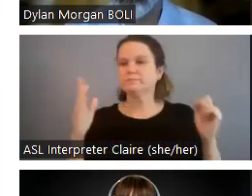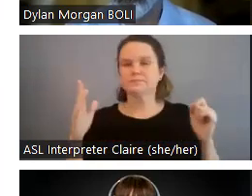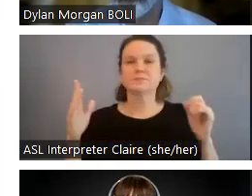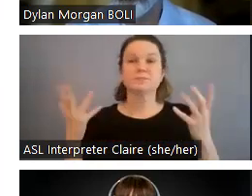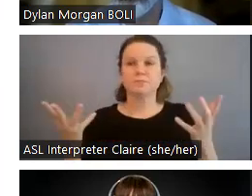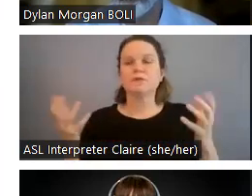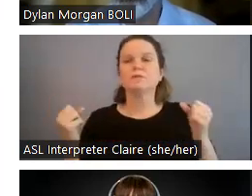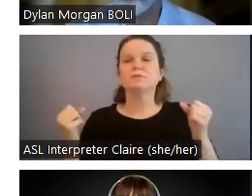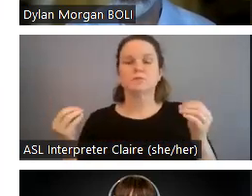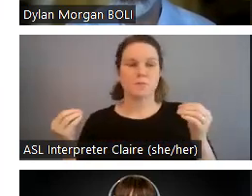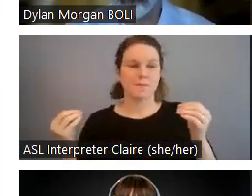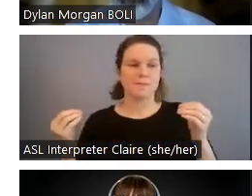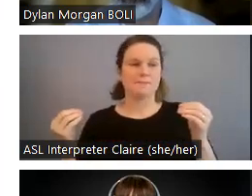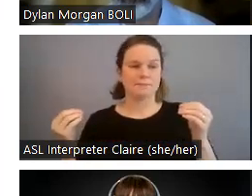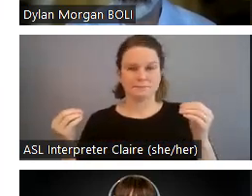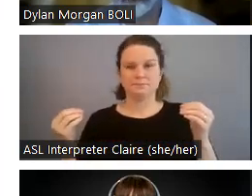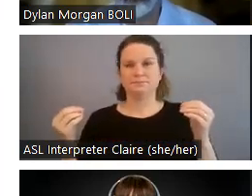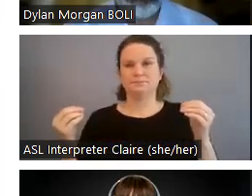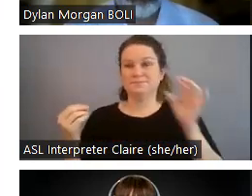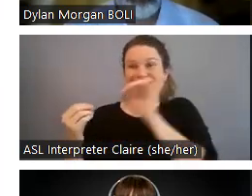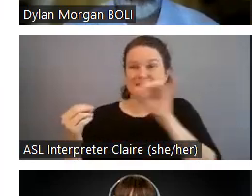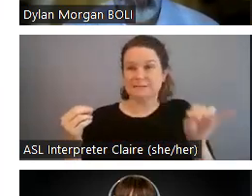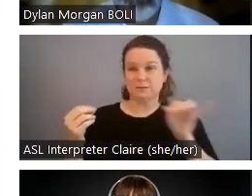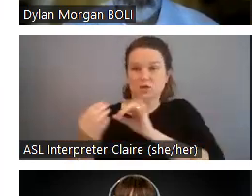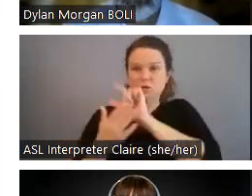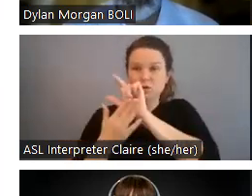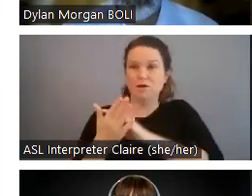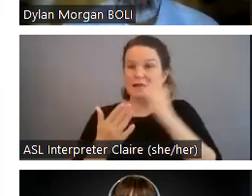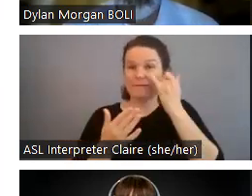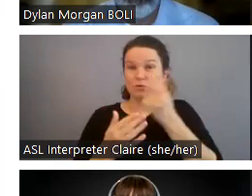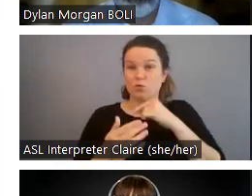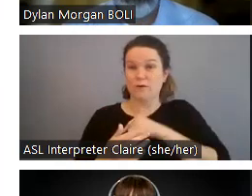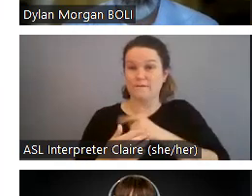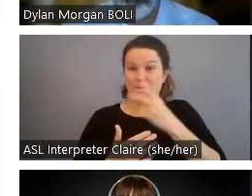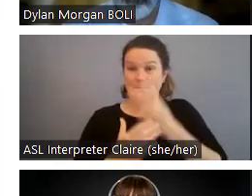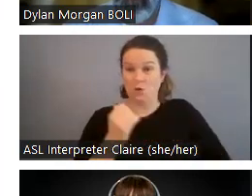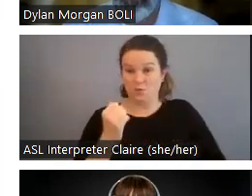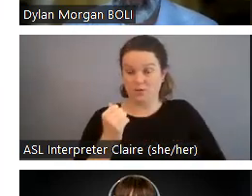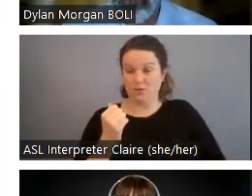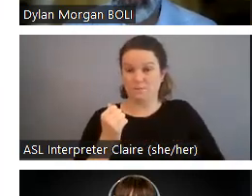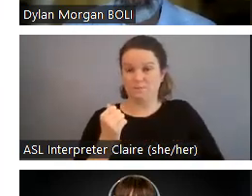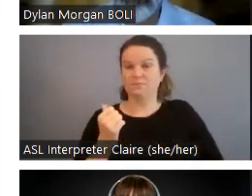so, they are very similar laws. If you're eligible for both, you know, your